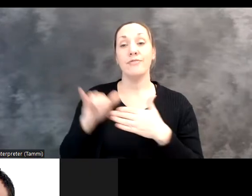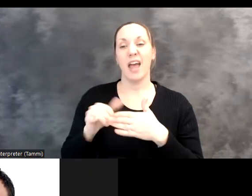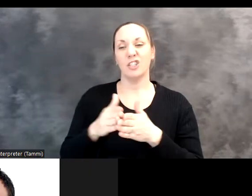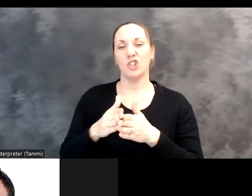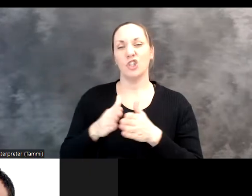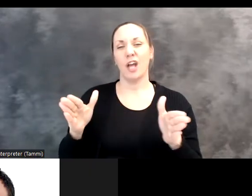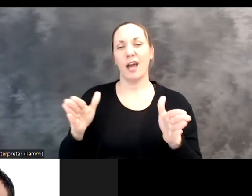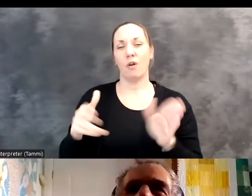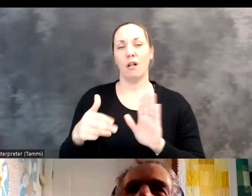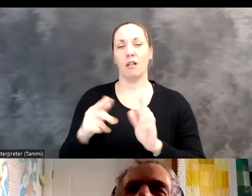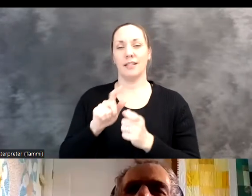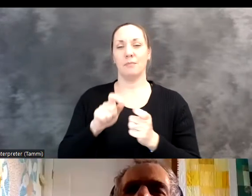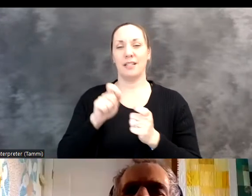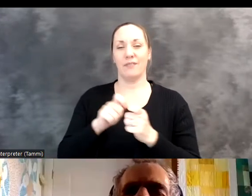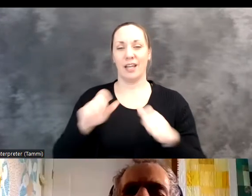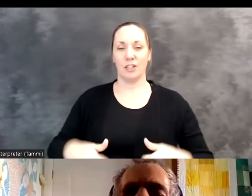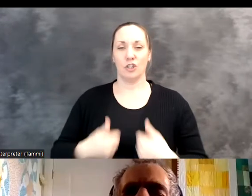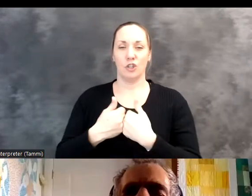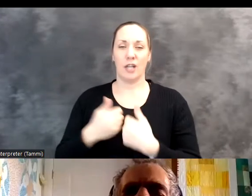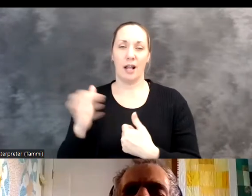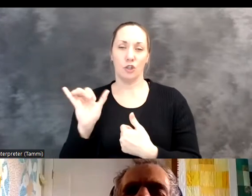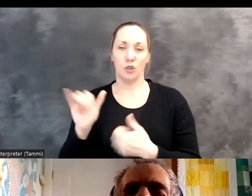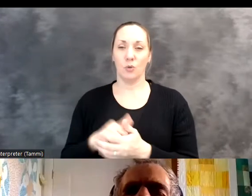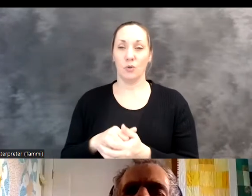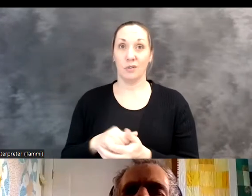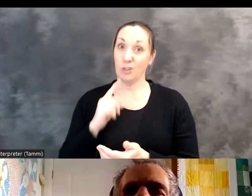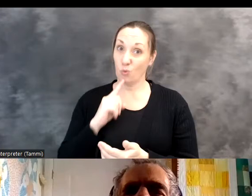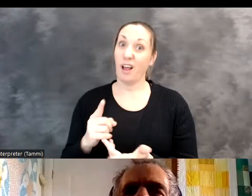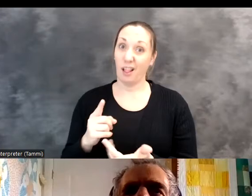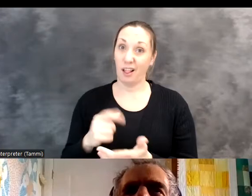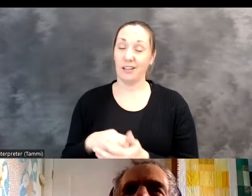people are thinking or not, depending,